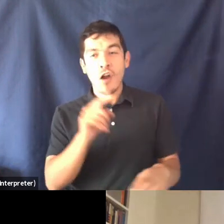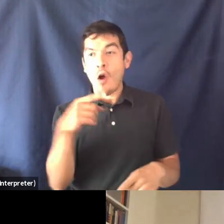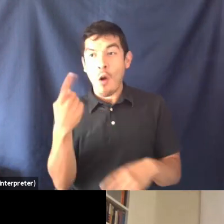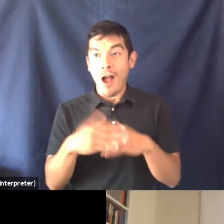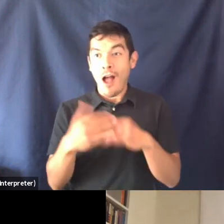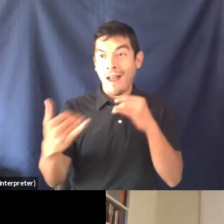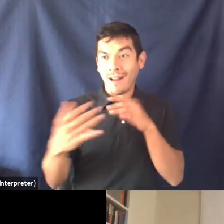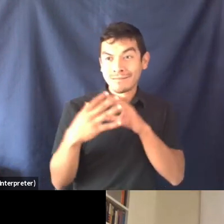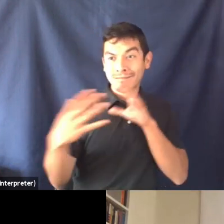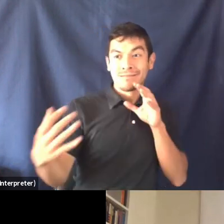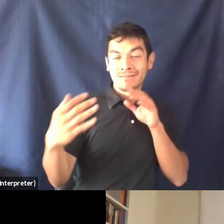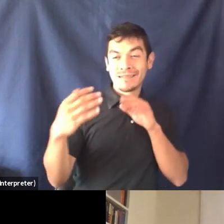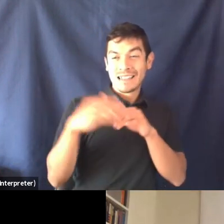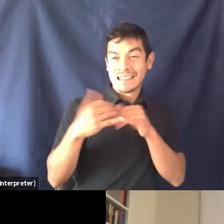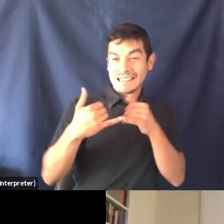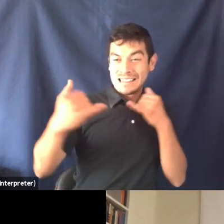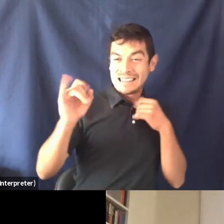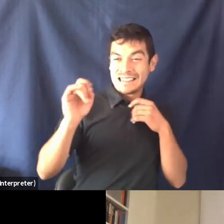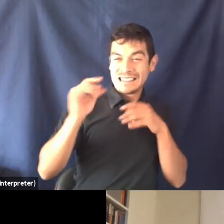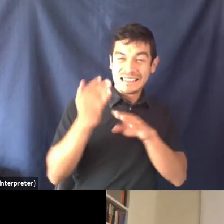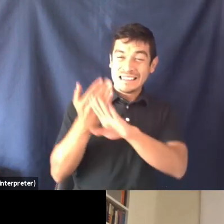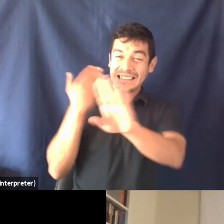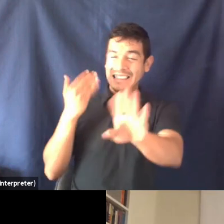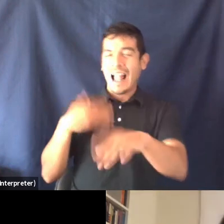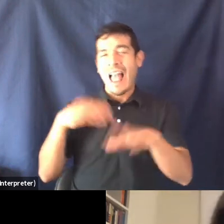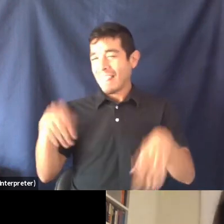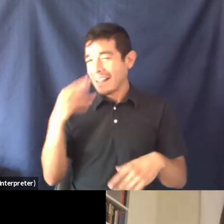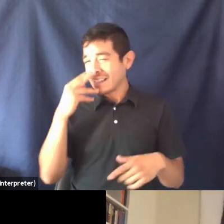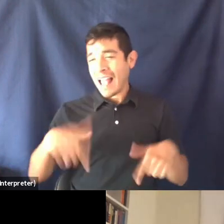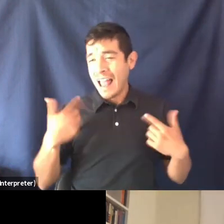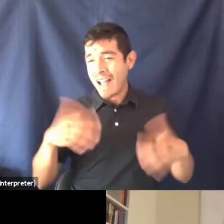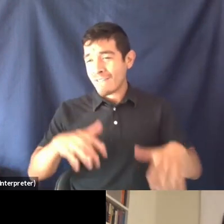Oh, but you will, you will, at some point.